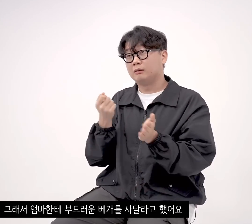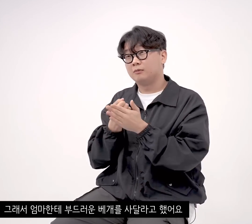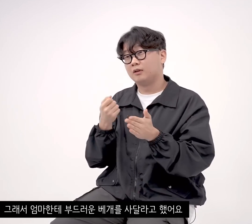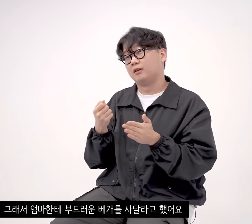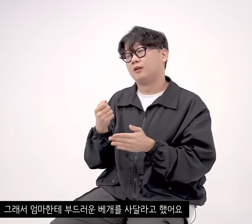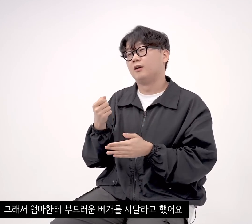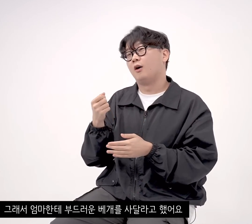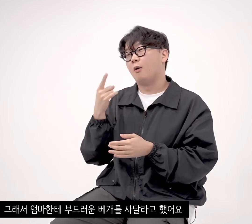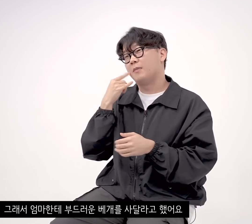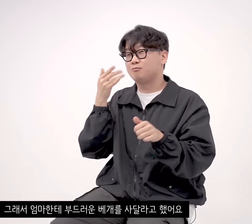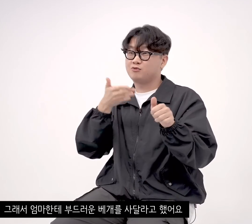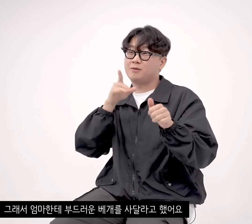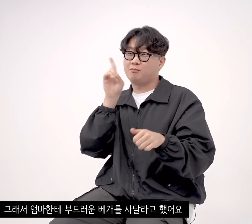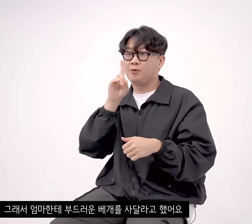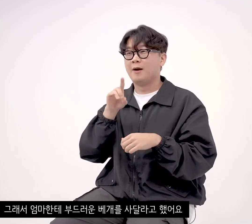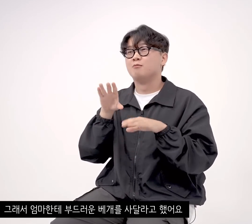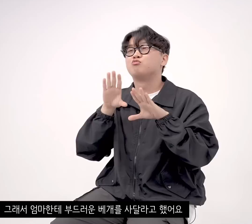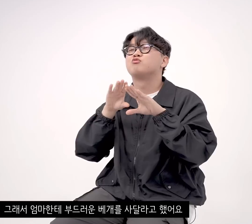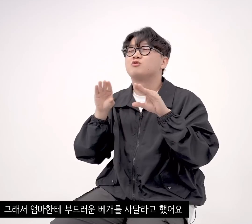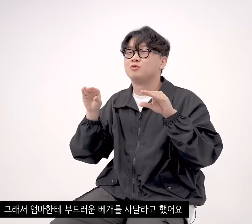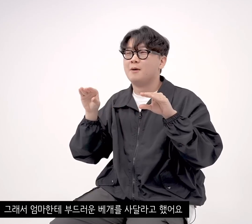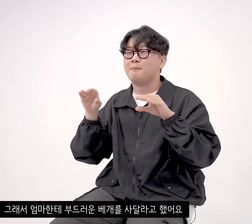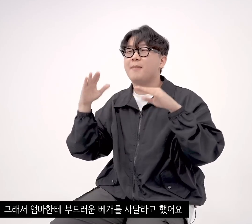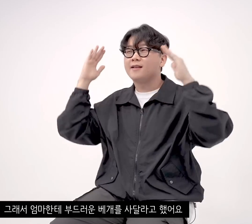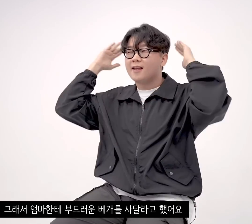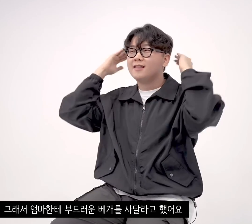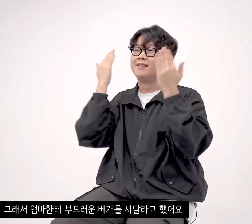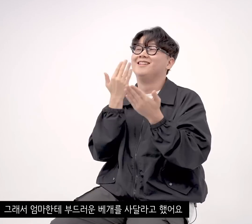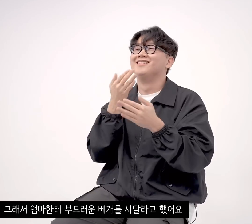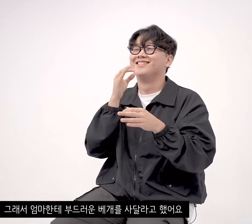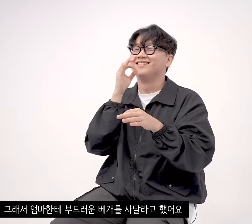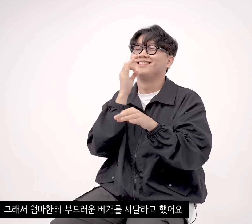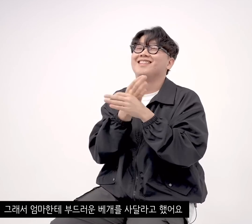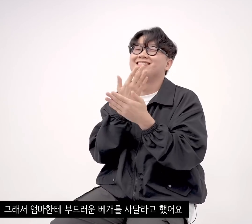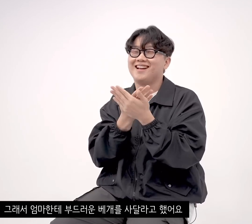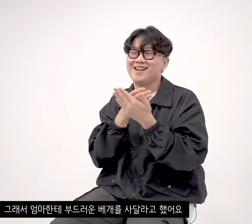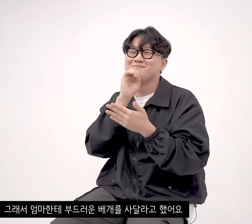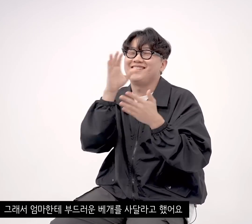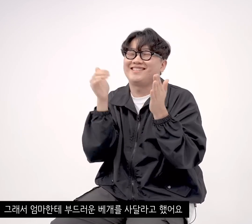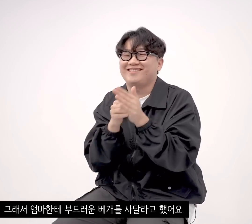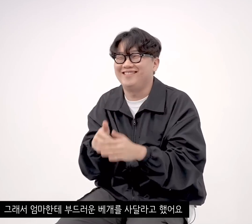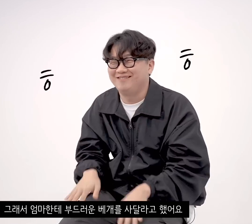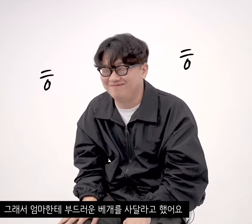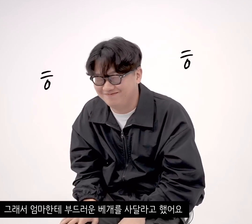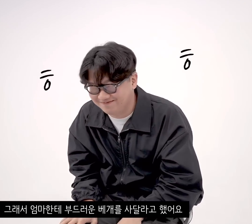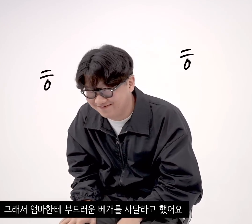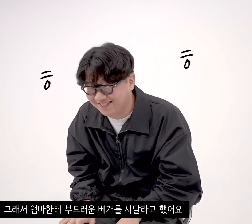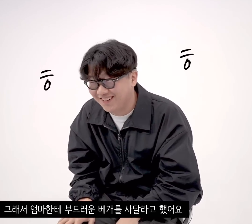so I asked my mom to buy me a soft pillow. haha.